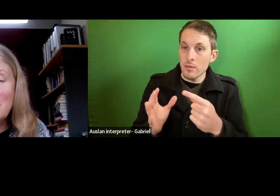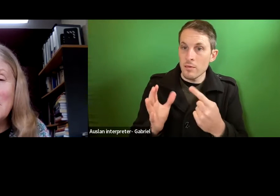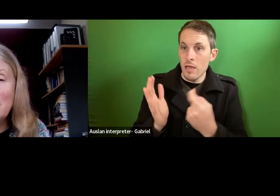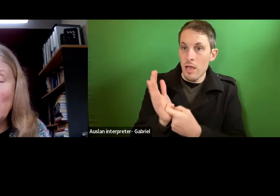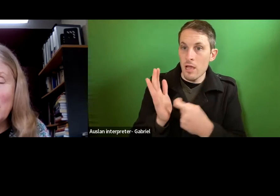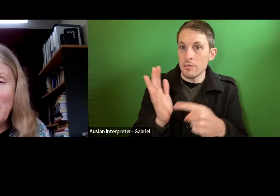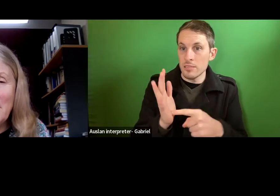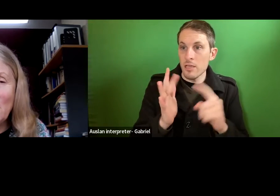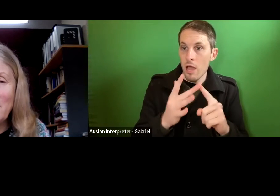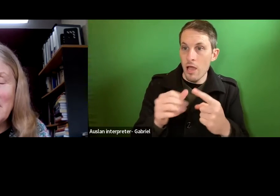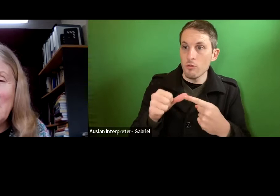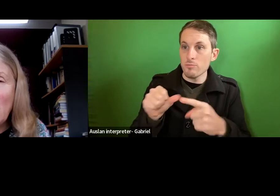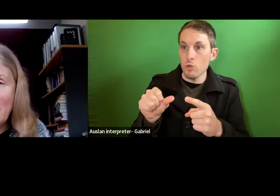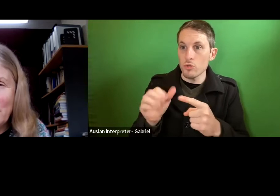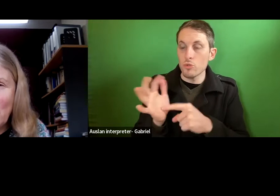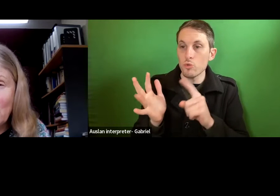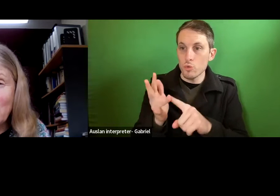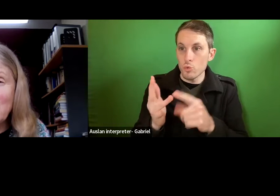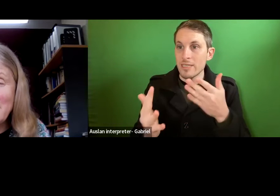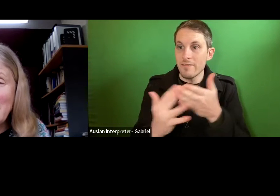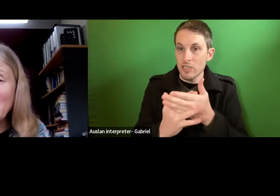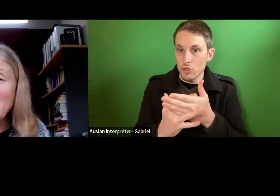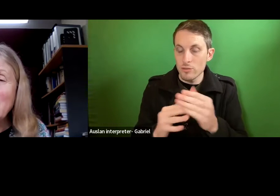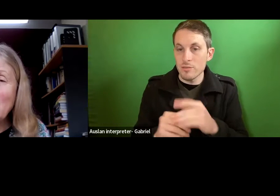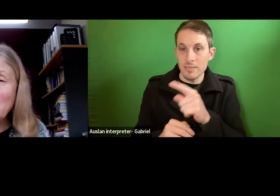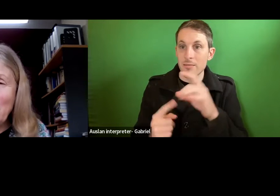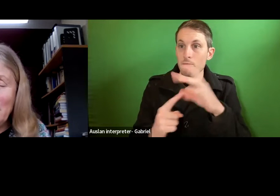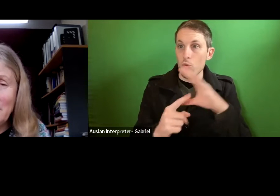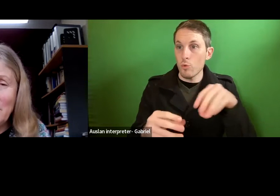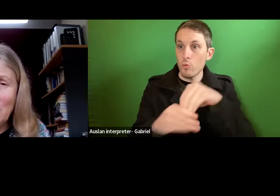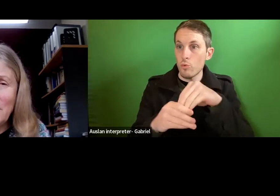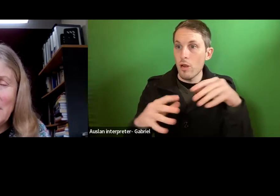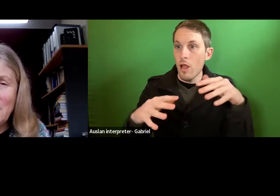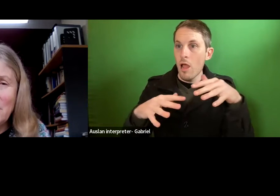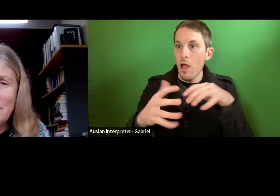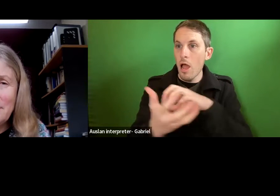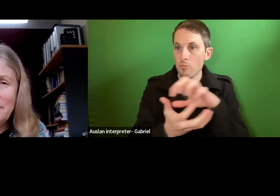really important part of the hybrid model, which is now the most prevalent model that is used.